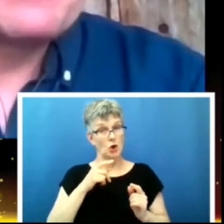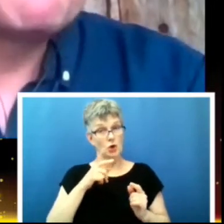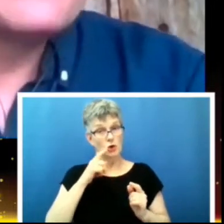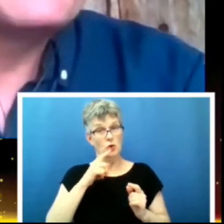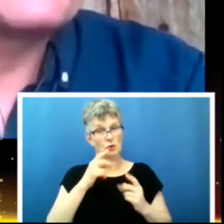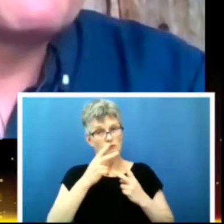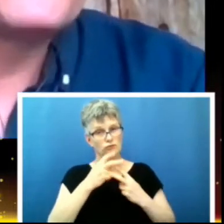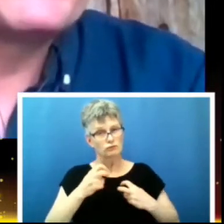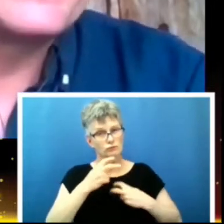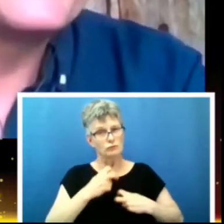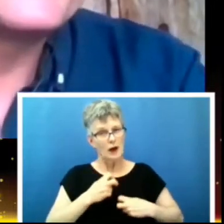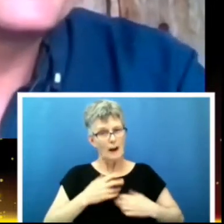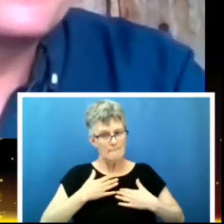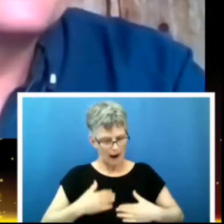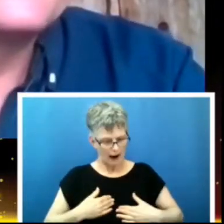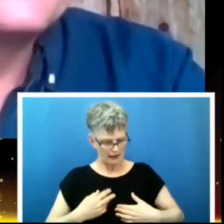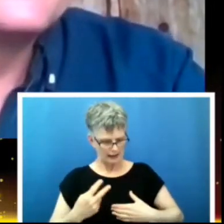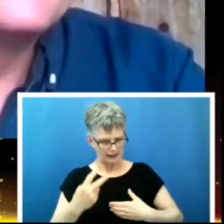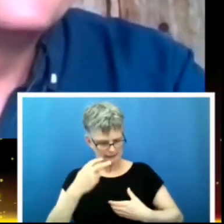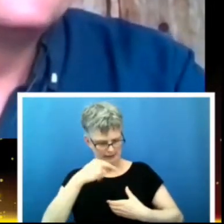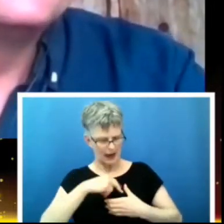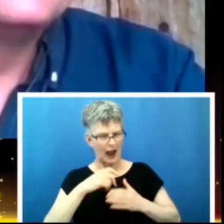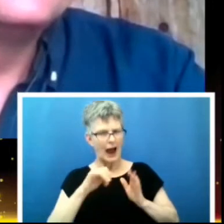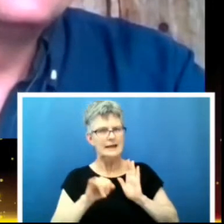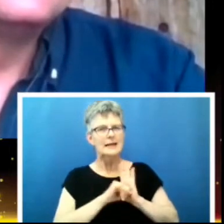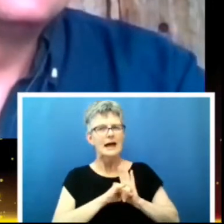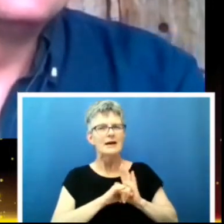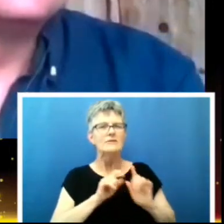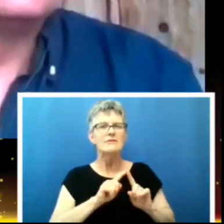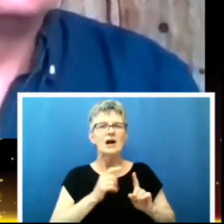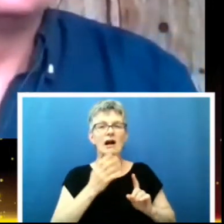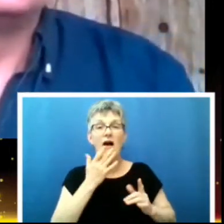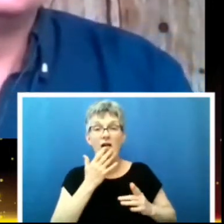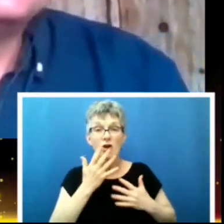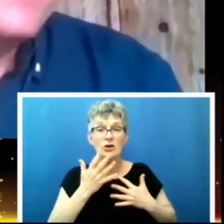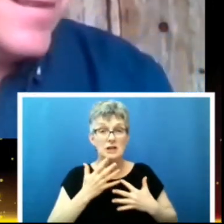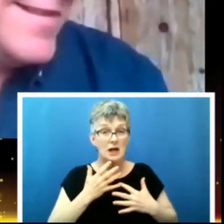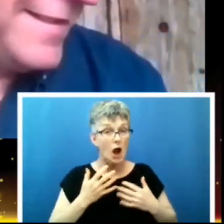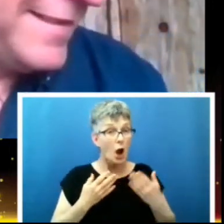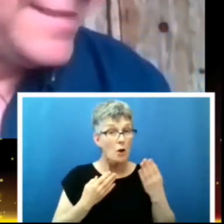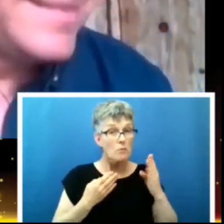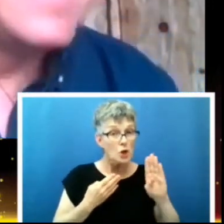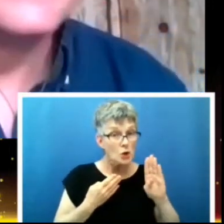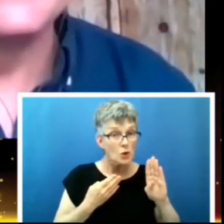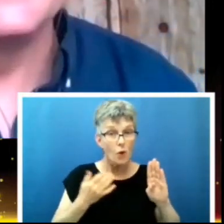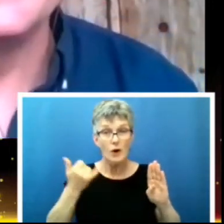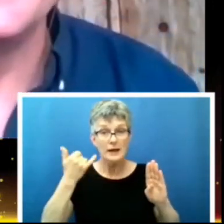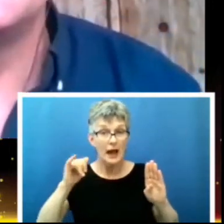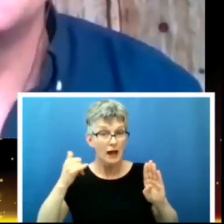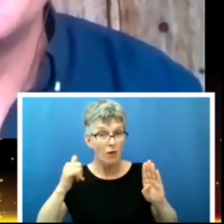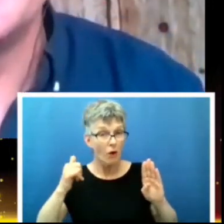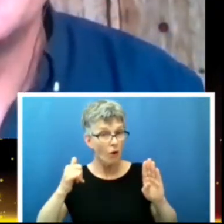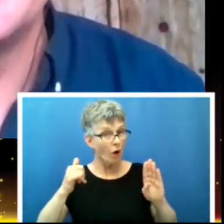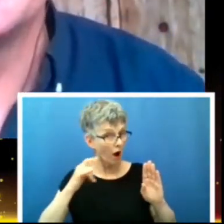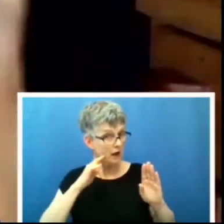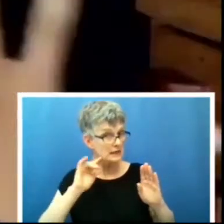Maybe there are multiple answers to that one. I bet there's probably better experts than I that could answer that. I don't think it does.